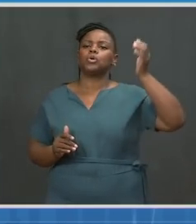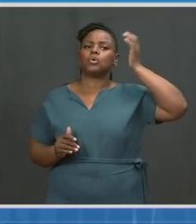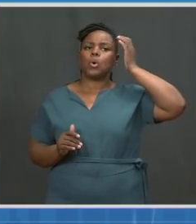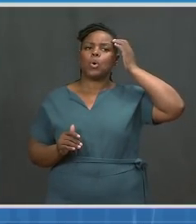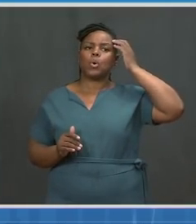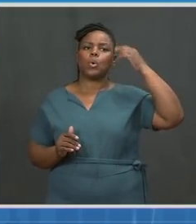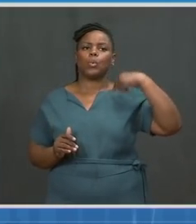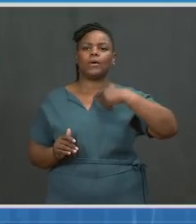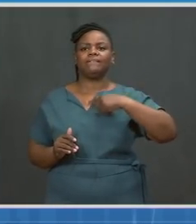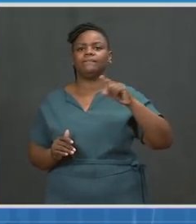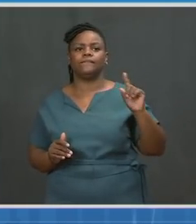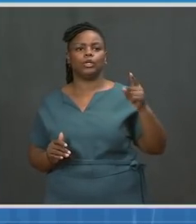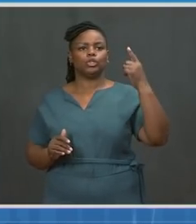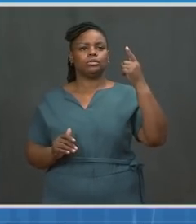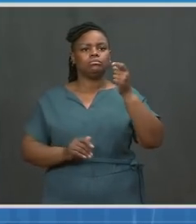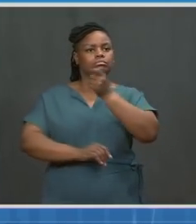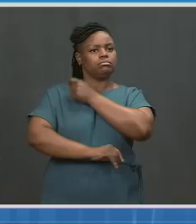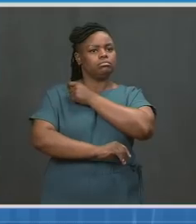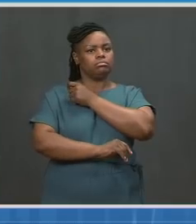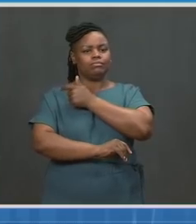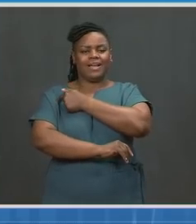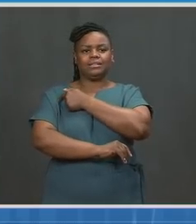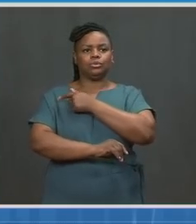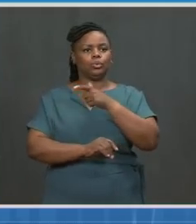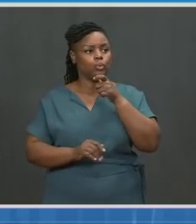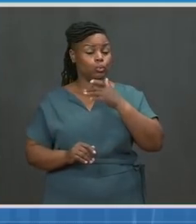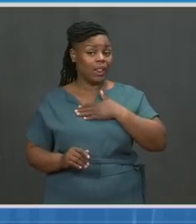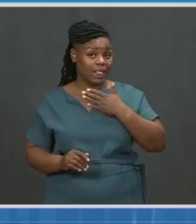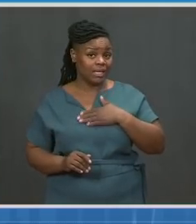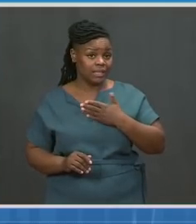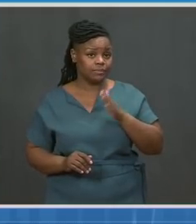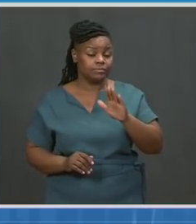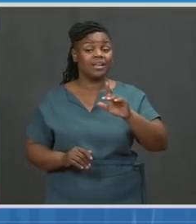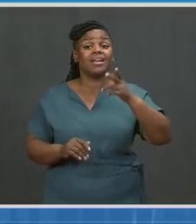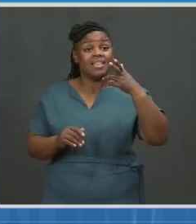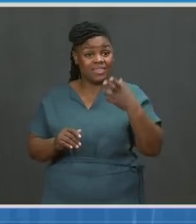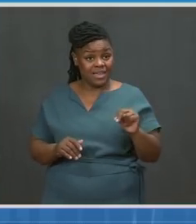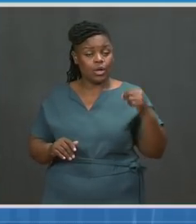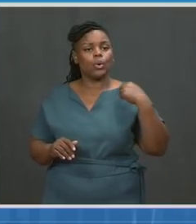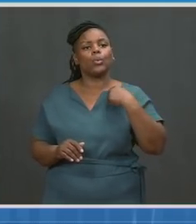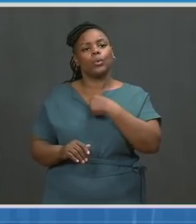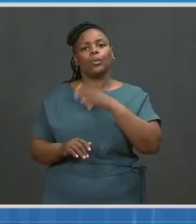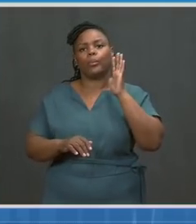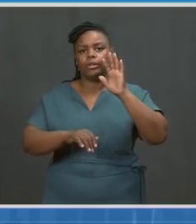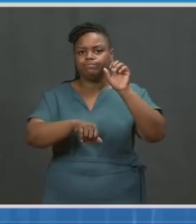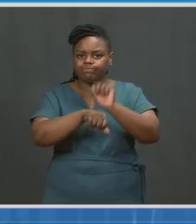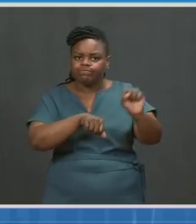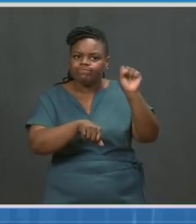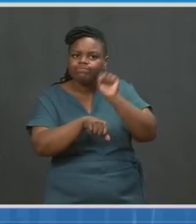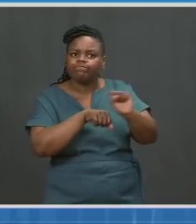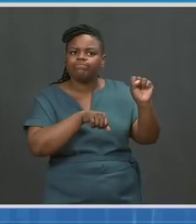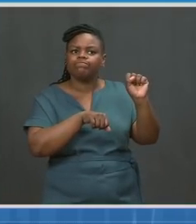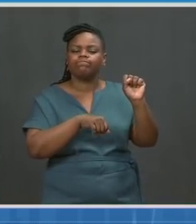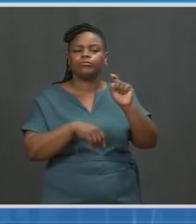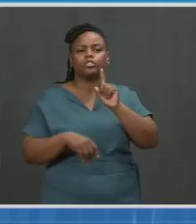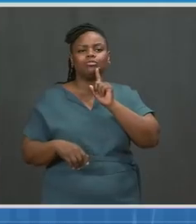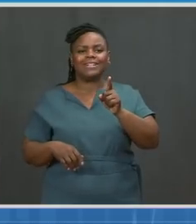who was rolling up their sleeves immediately and wanting it. And then we were going to have to do the work of meeting people where they are, understanding their reasons